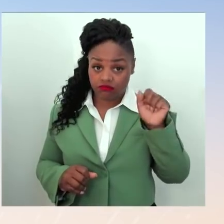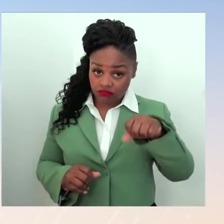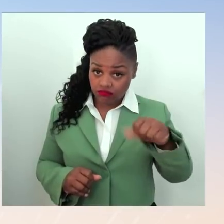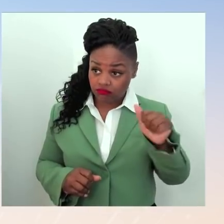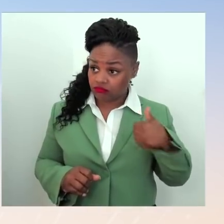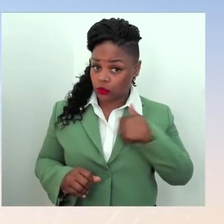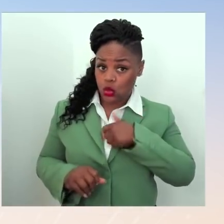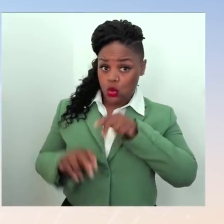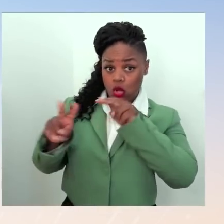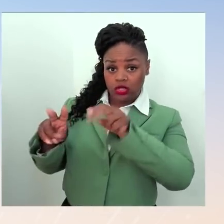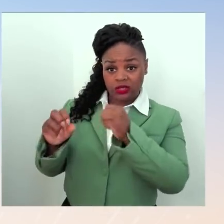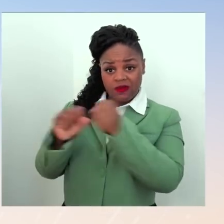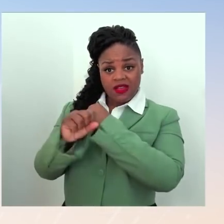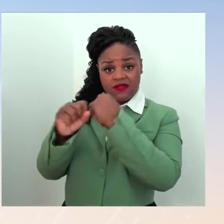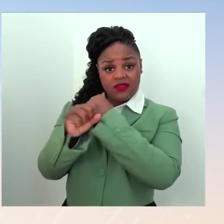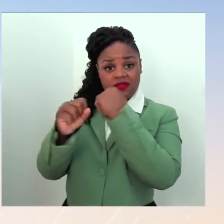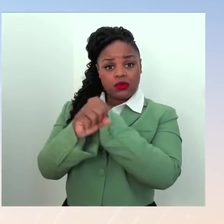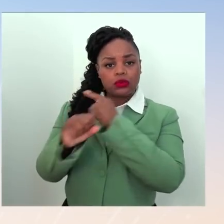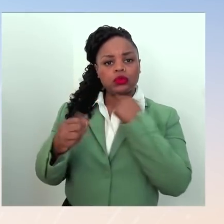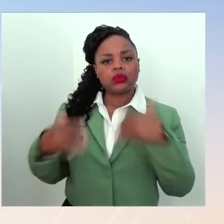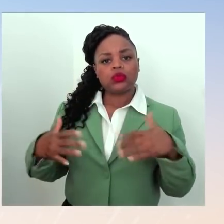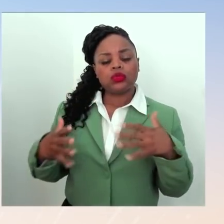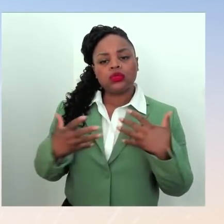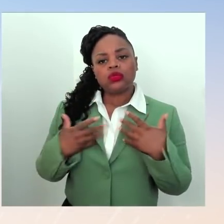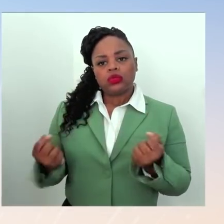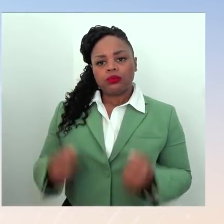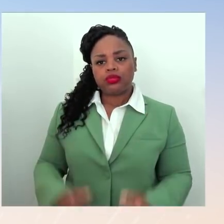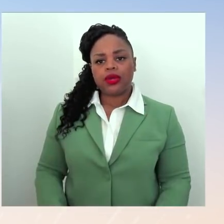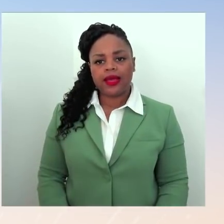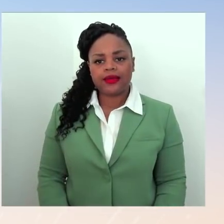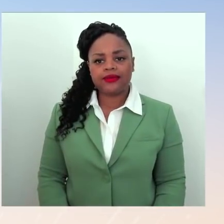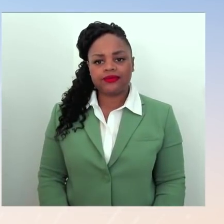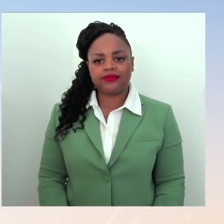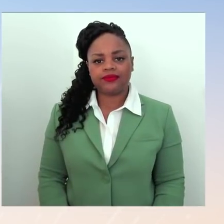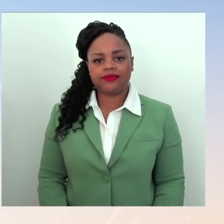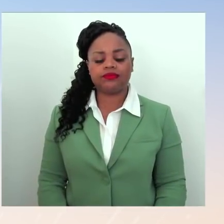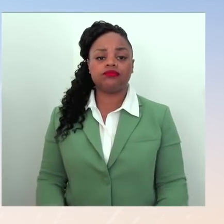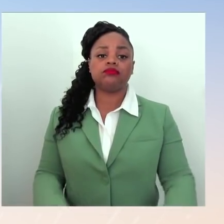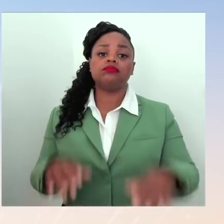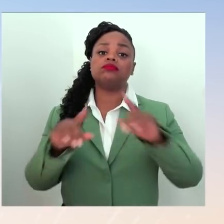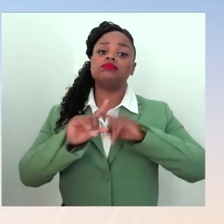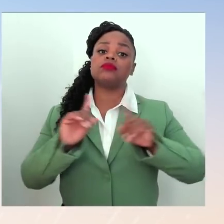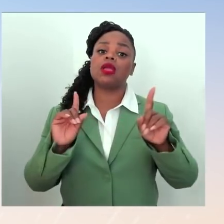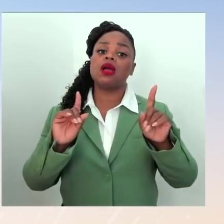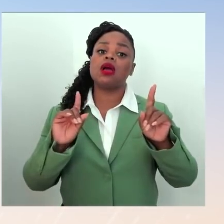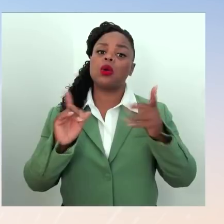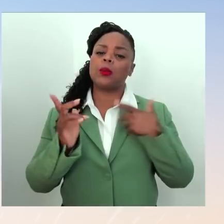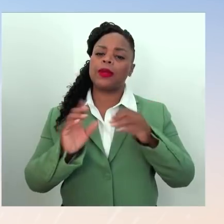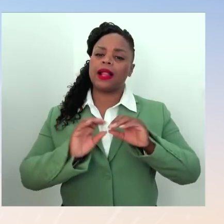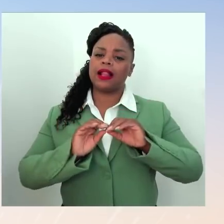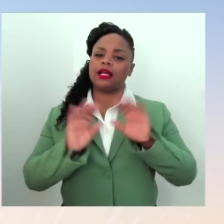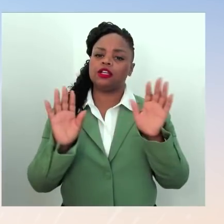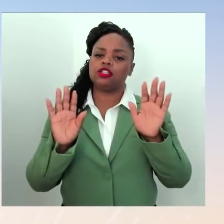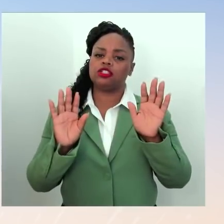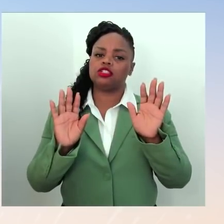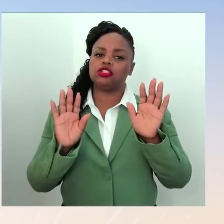and we're very cognizant of this here -- to be clear that this is going to be -- continue to be a very, very difficult period of time.